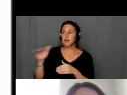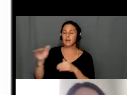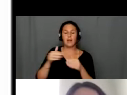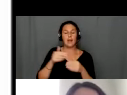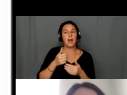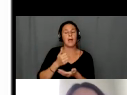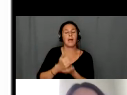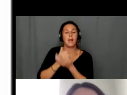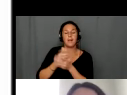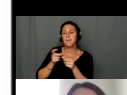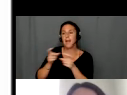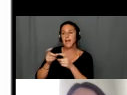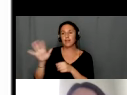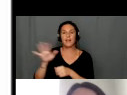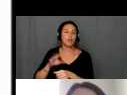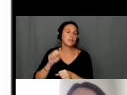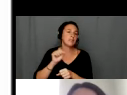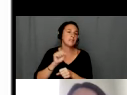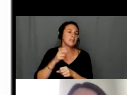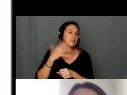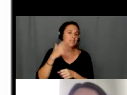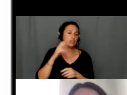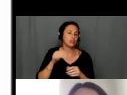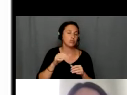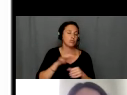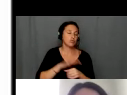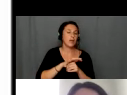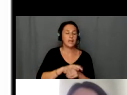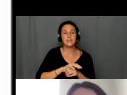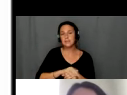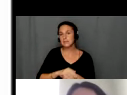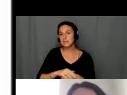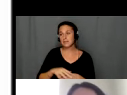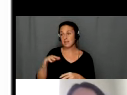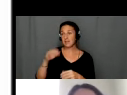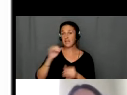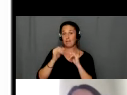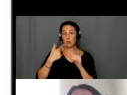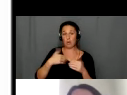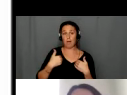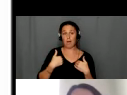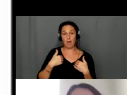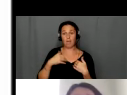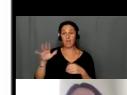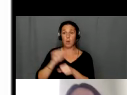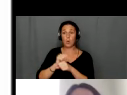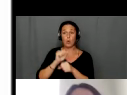For example in an interview we had, working environment forces them to skip water